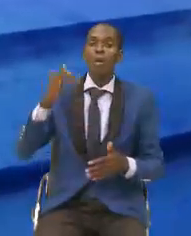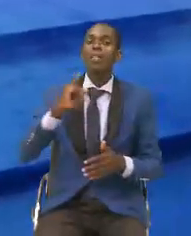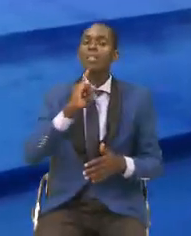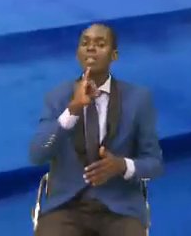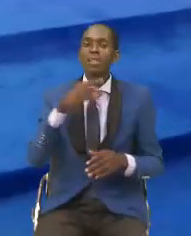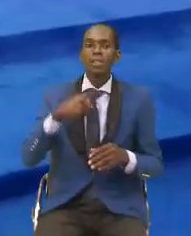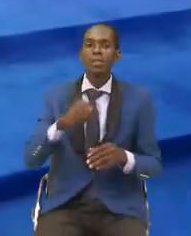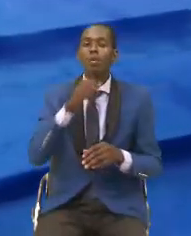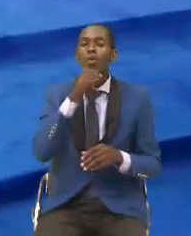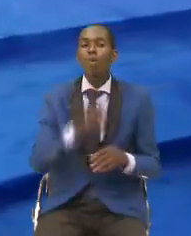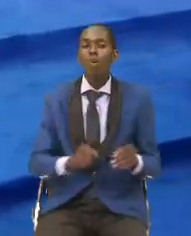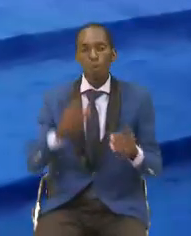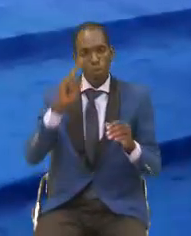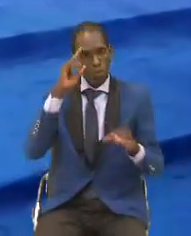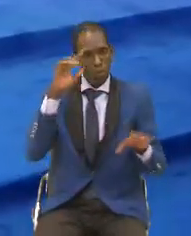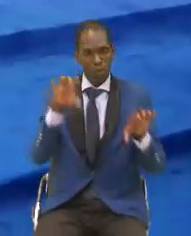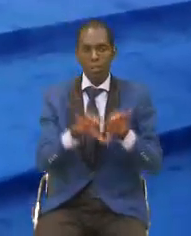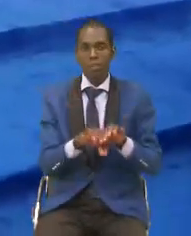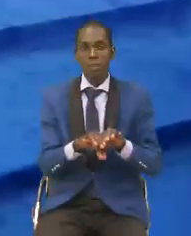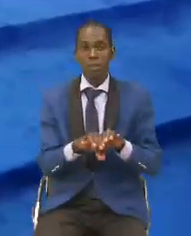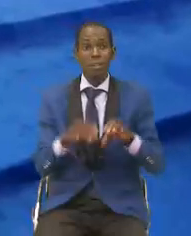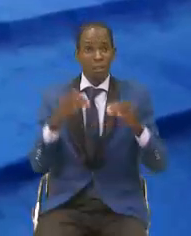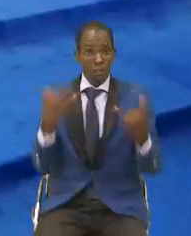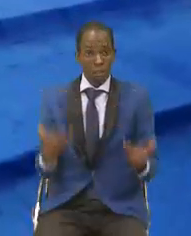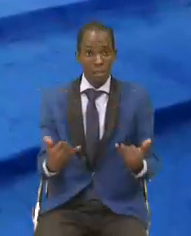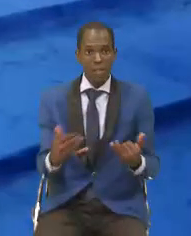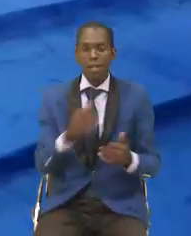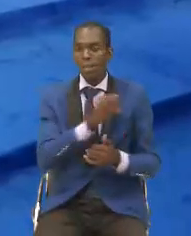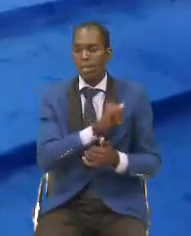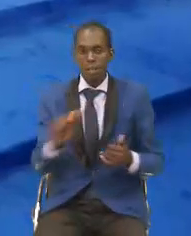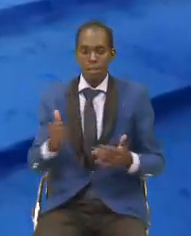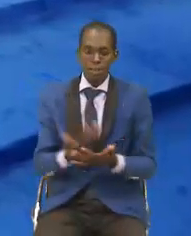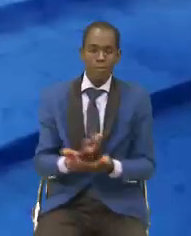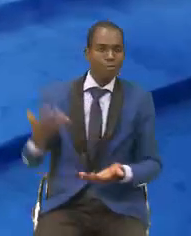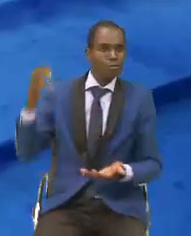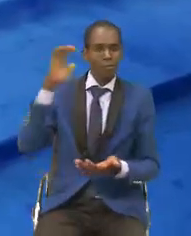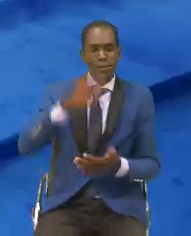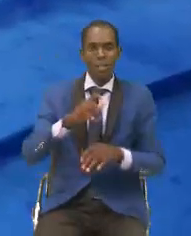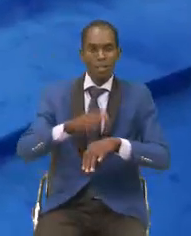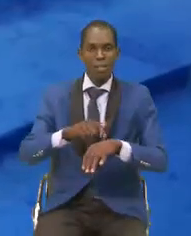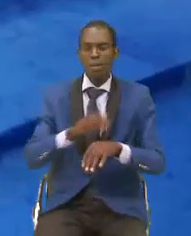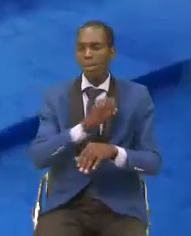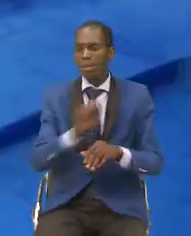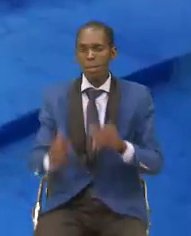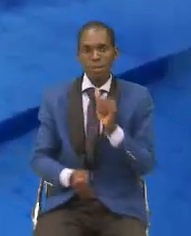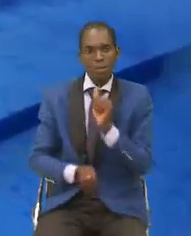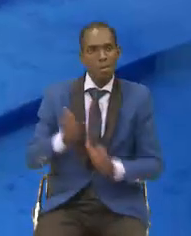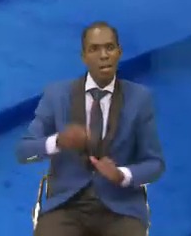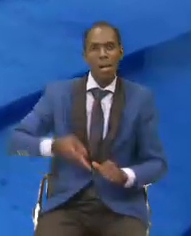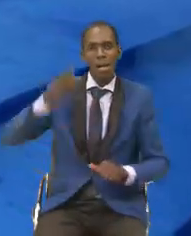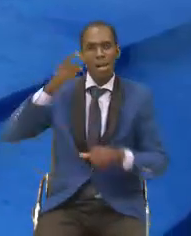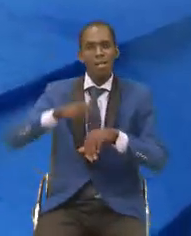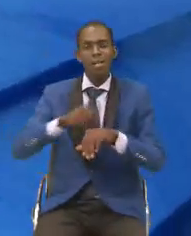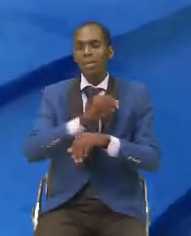that's former in the old covenant but now a better dispensation a richer dispensation